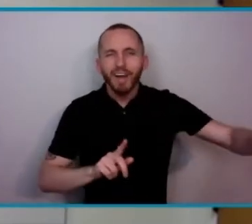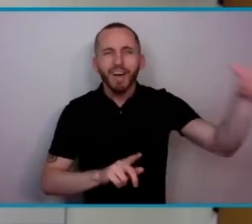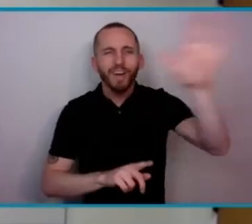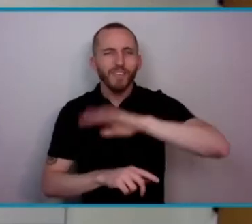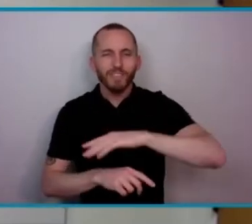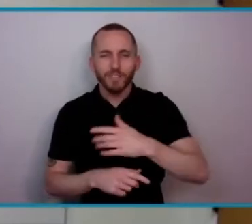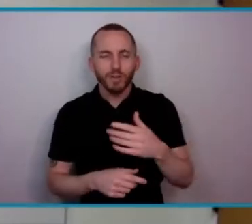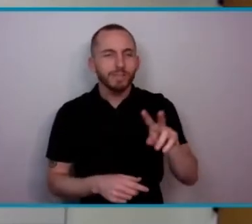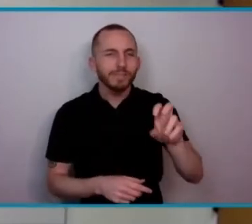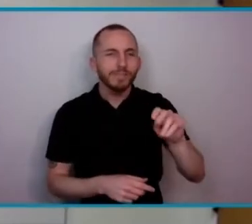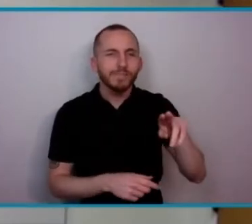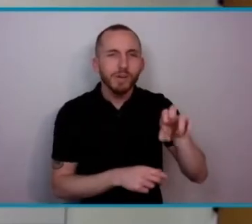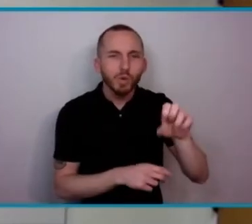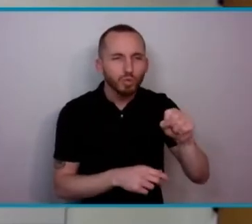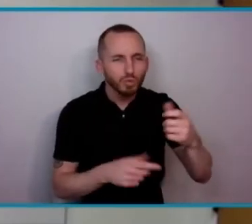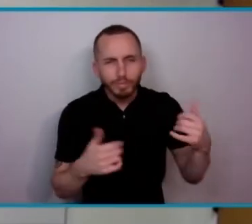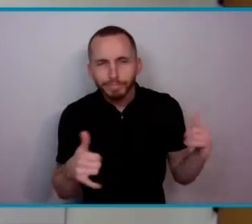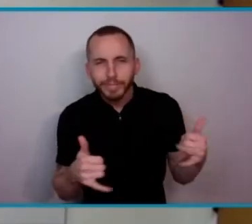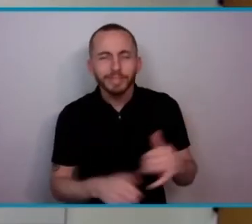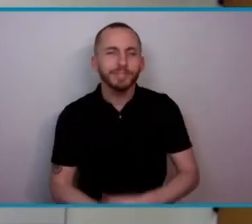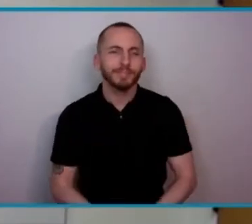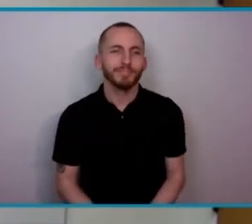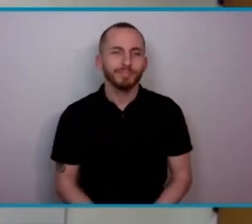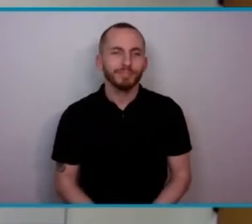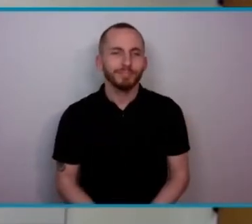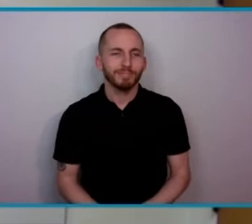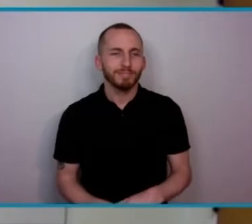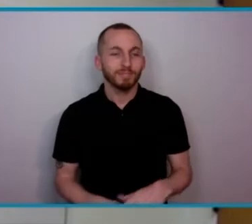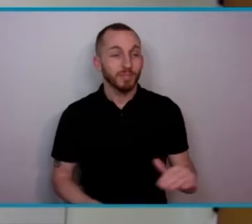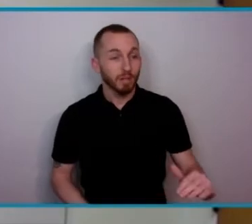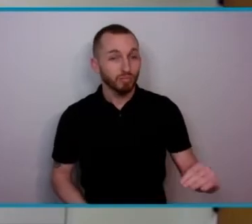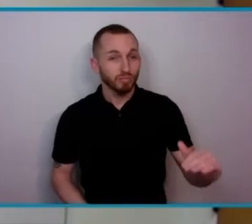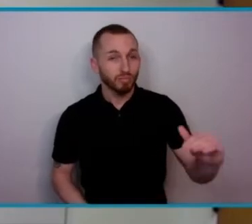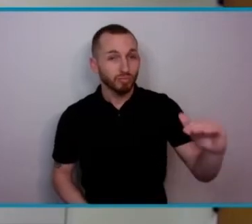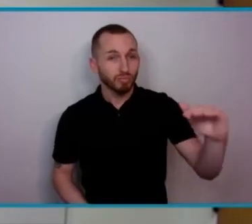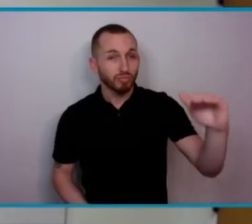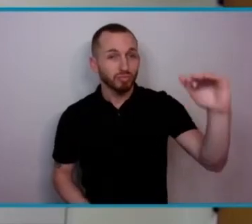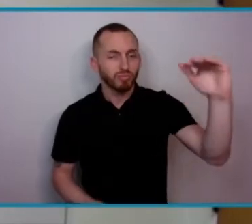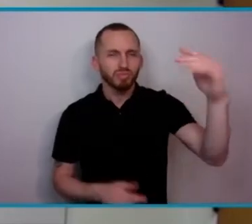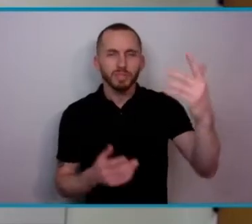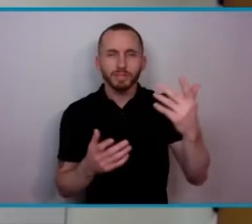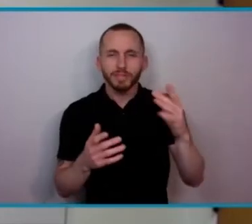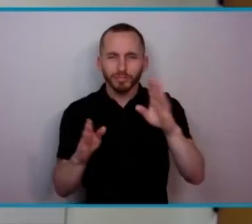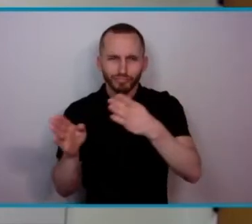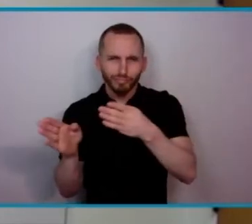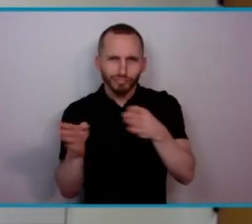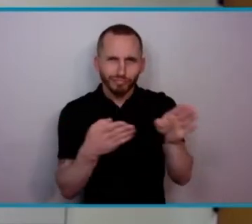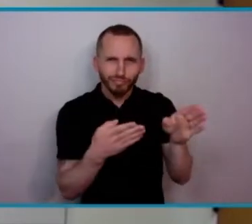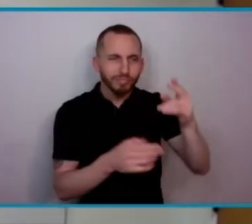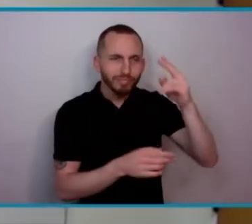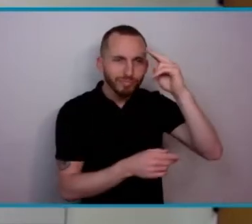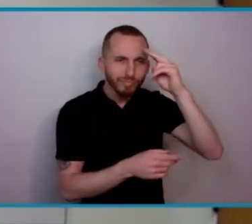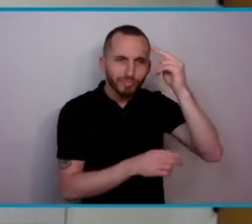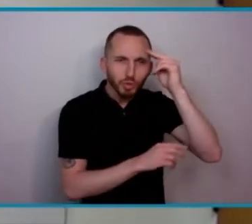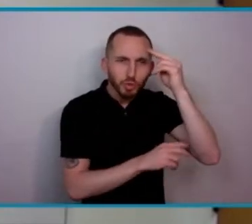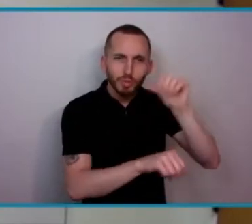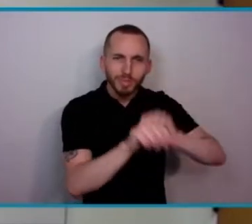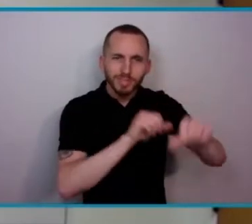And as I got more into this neuroscience path, it's always percolated in the back of my mind